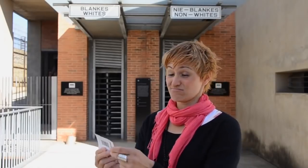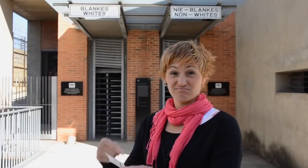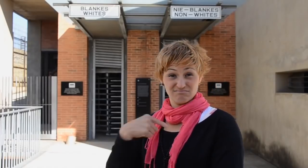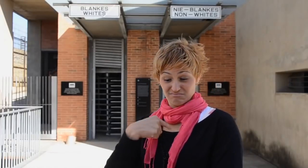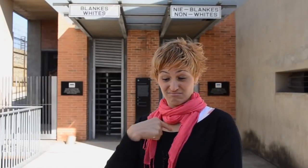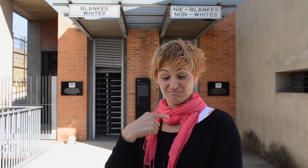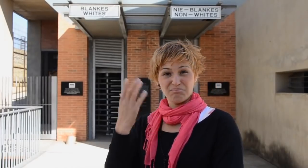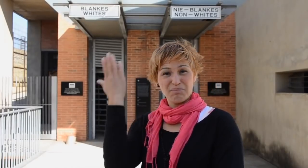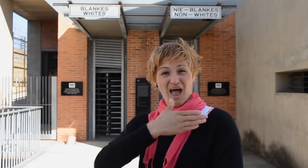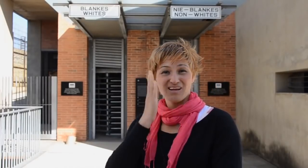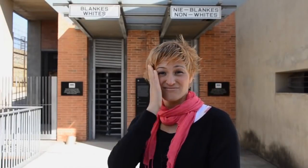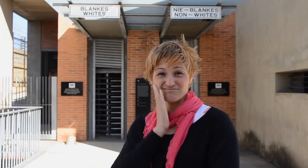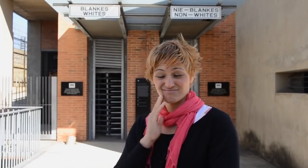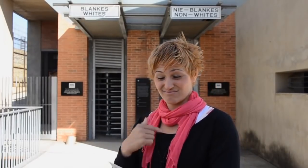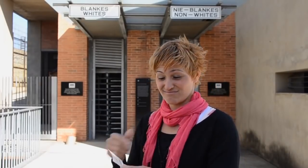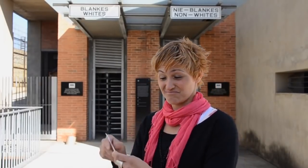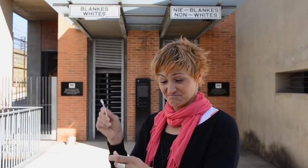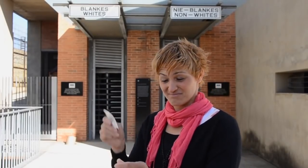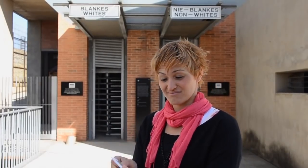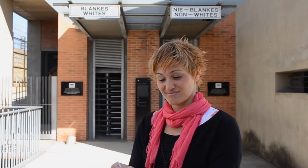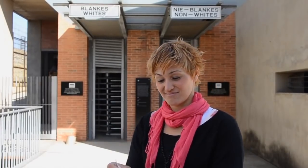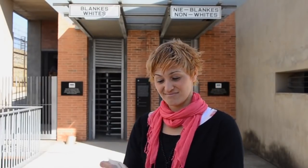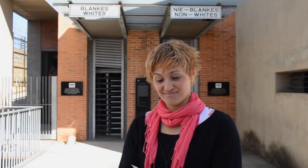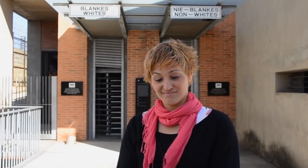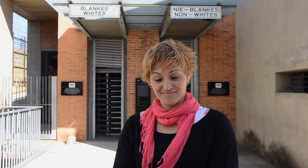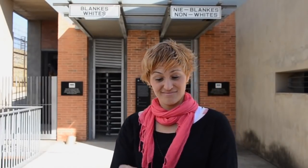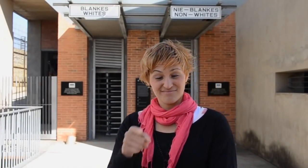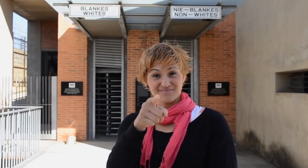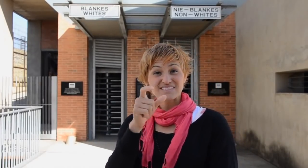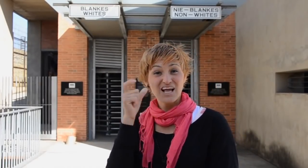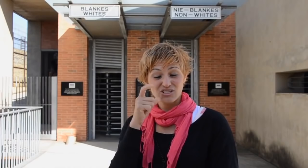Let me choose which one.